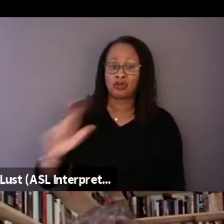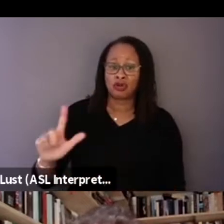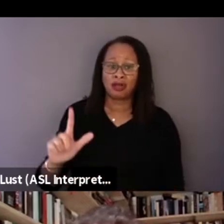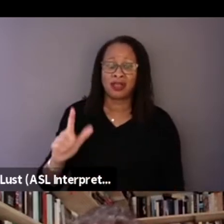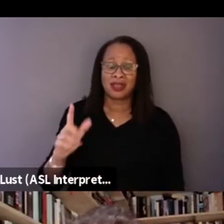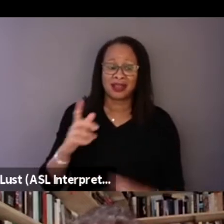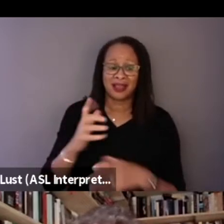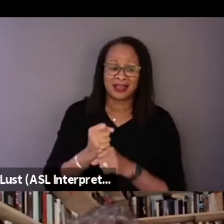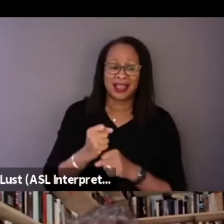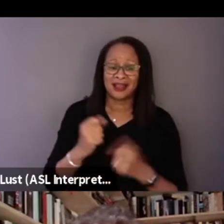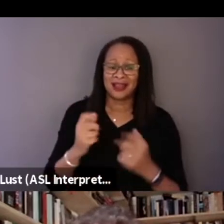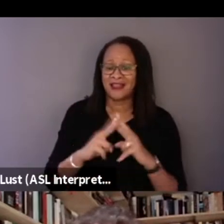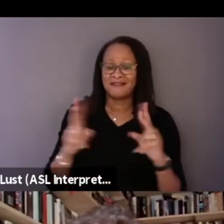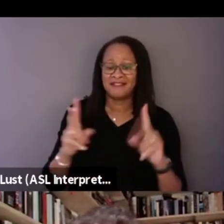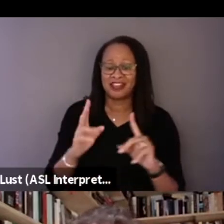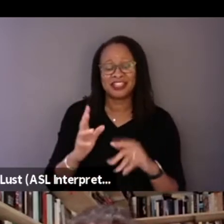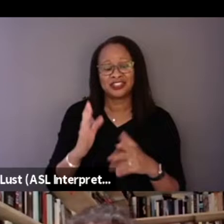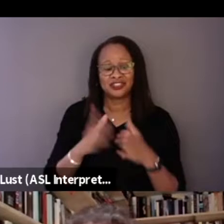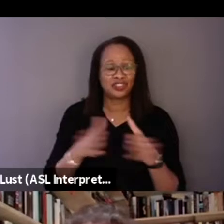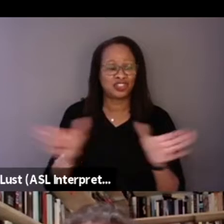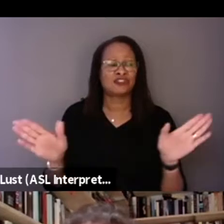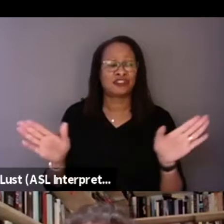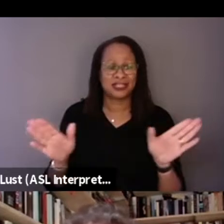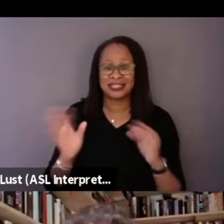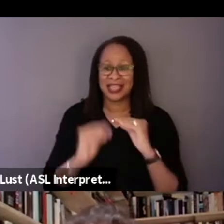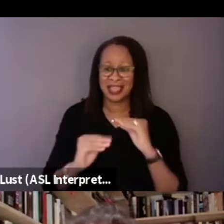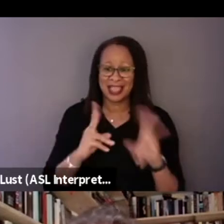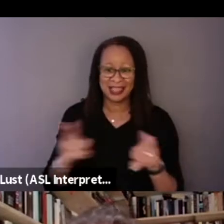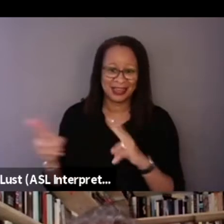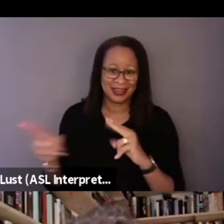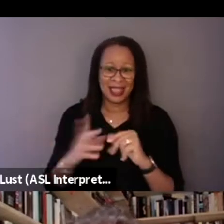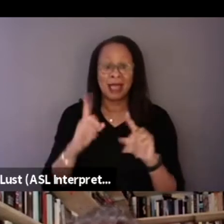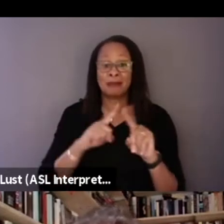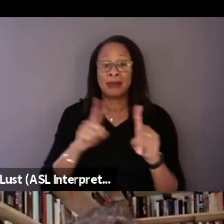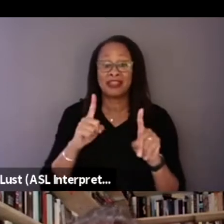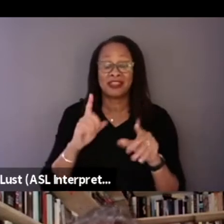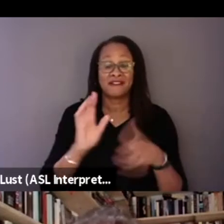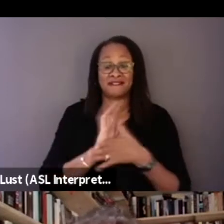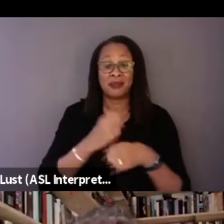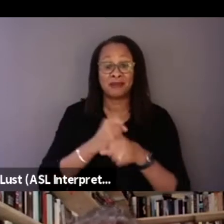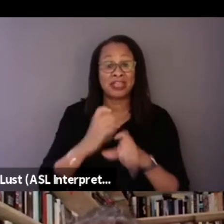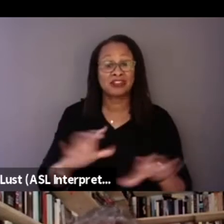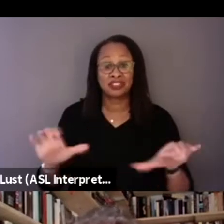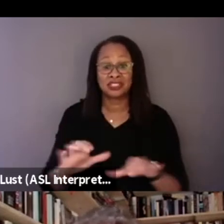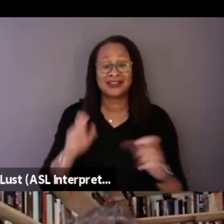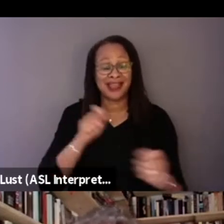but overall I think that the filmmakers did an accurate and powerful job of capturing my life.